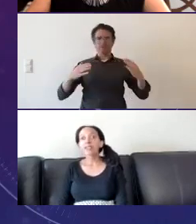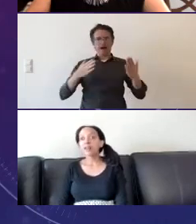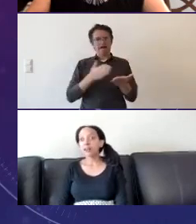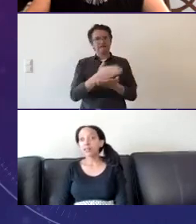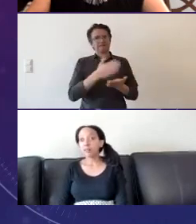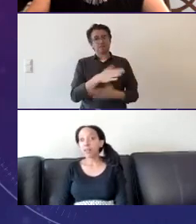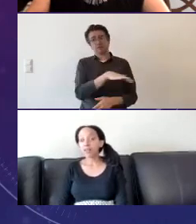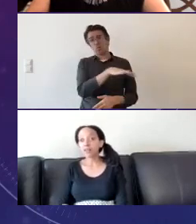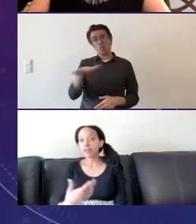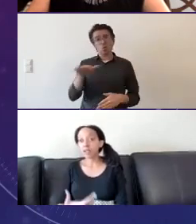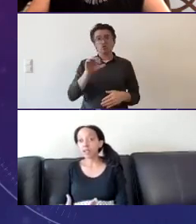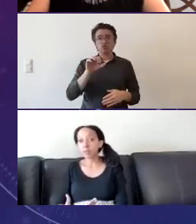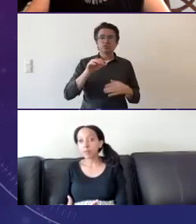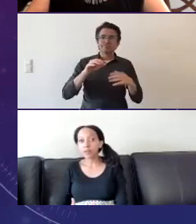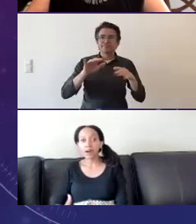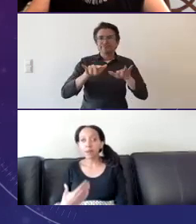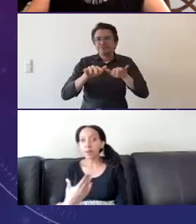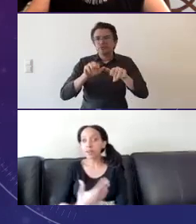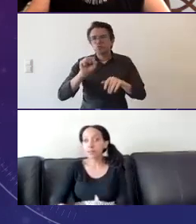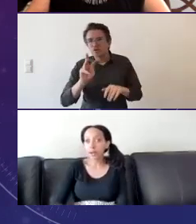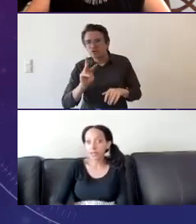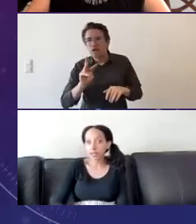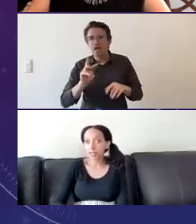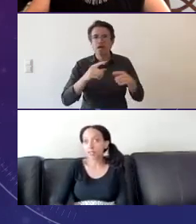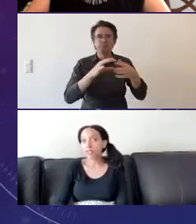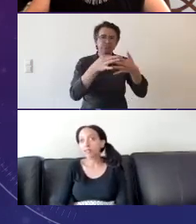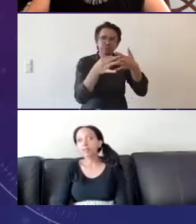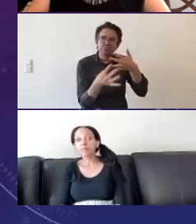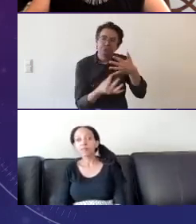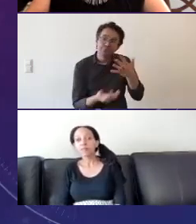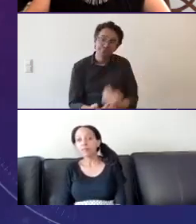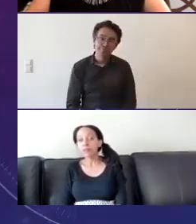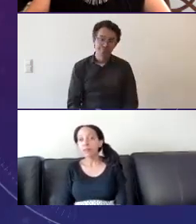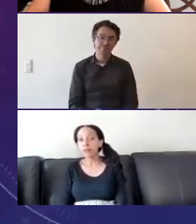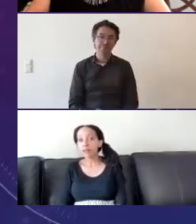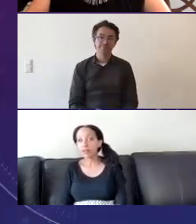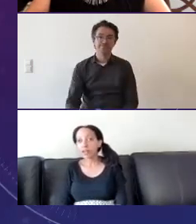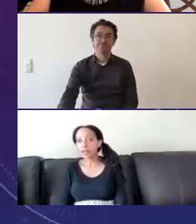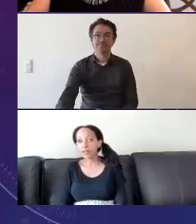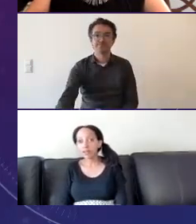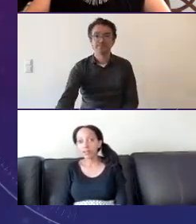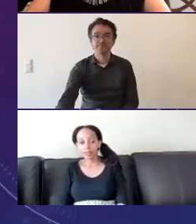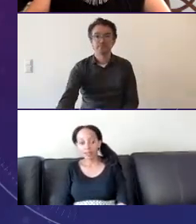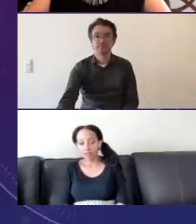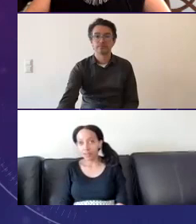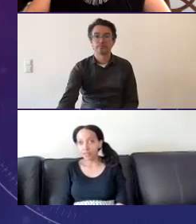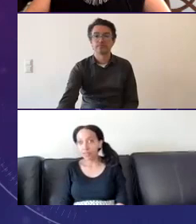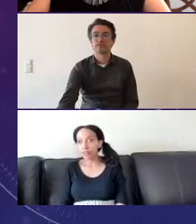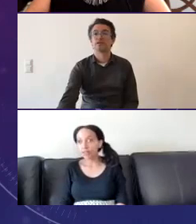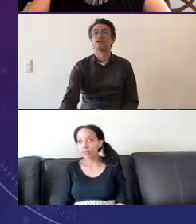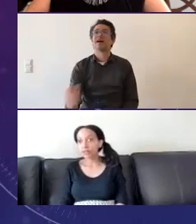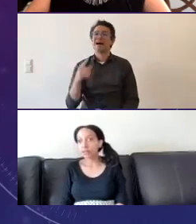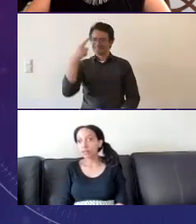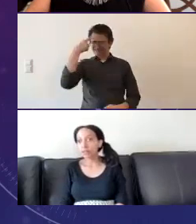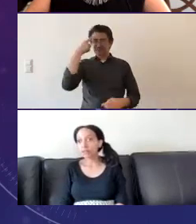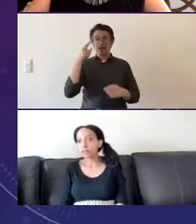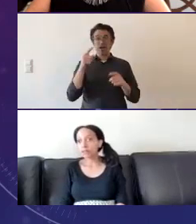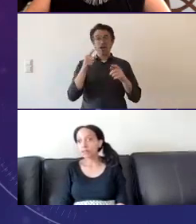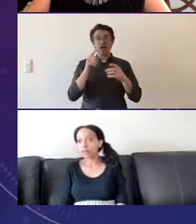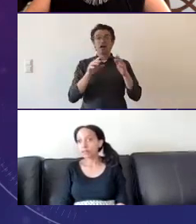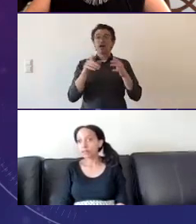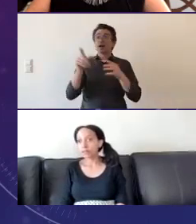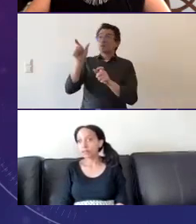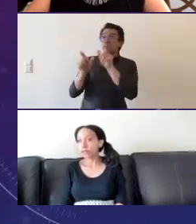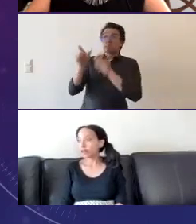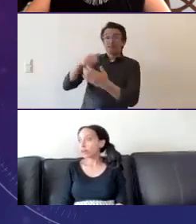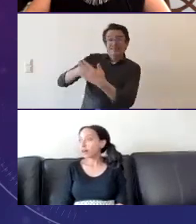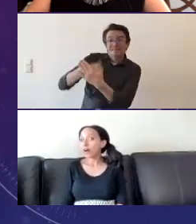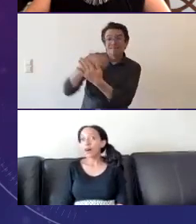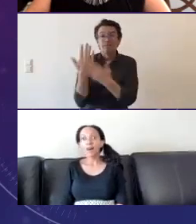also make sure disabled people are part of the process rather than oh my